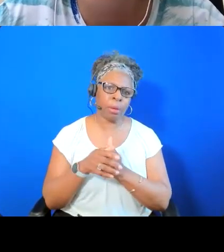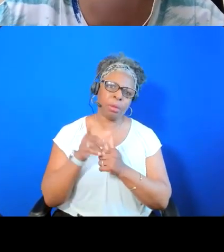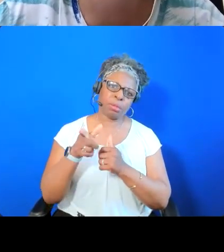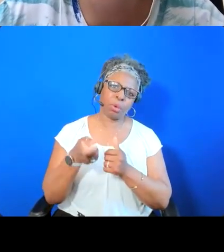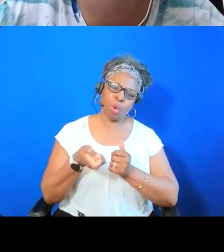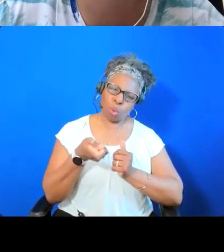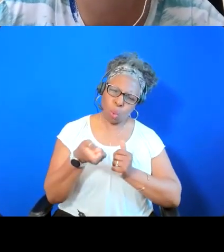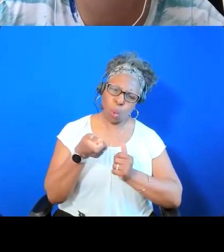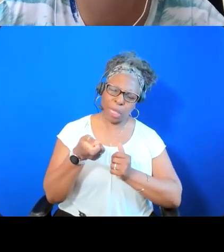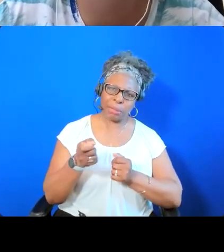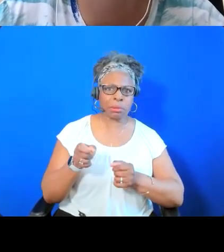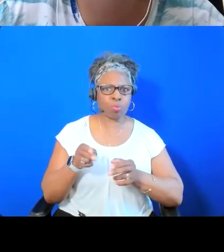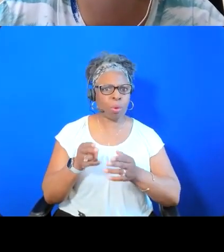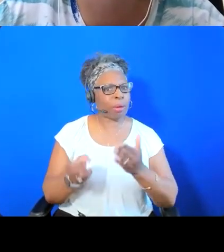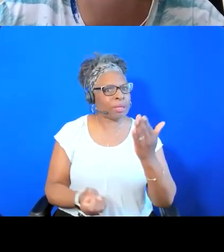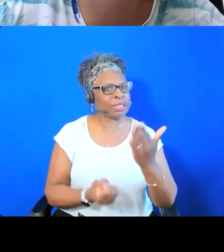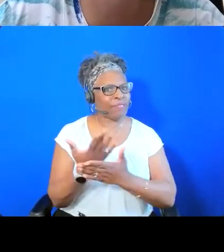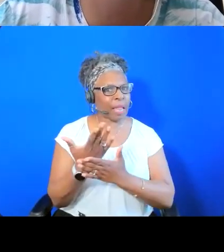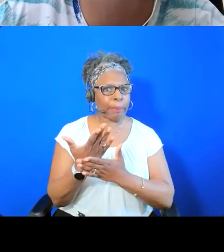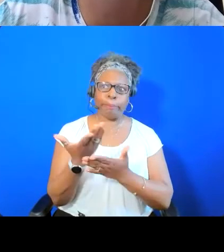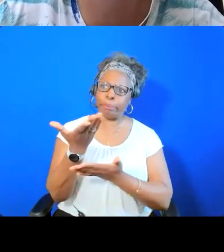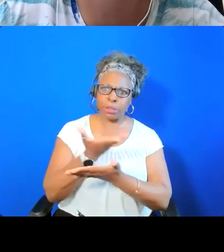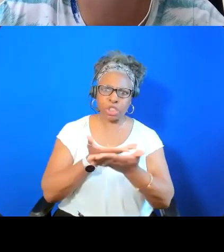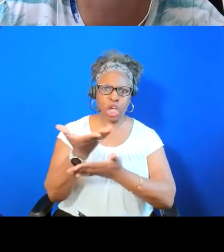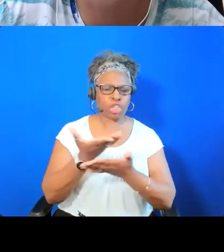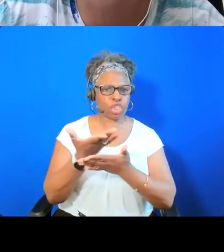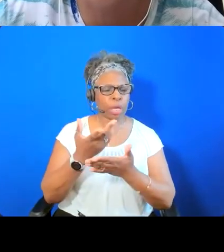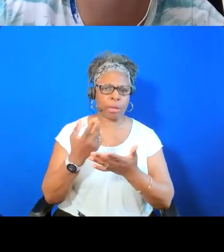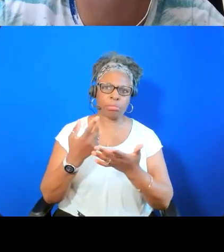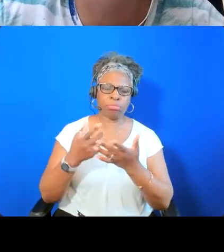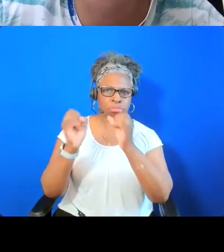negotiate and attempt to re-imagine a different democratic ideal in a way.